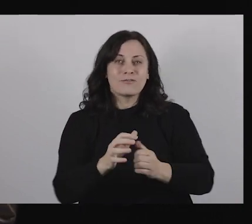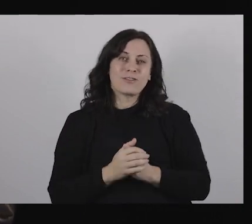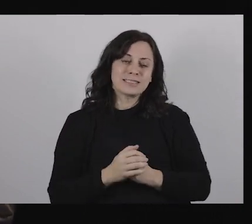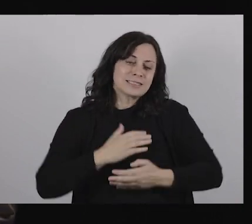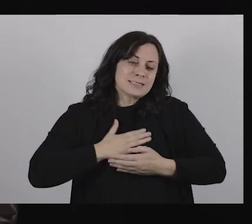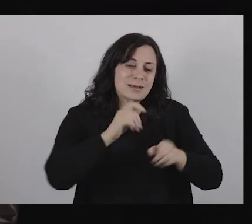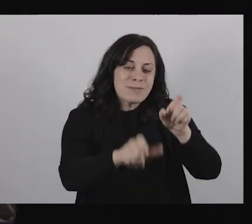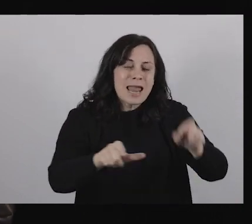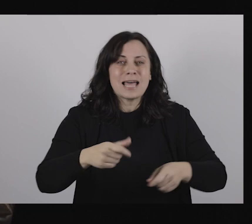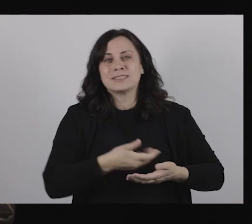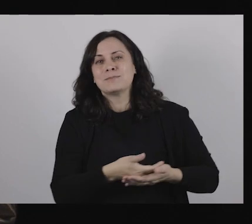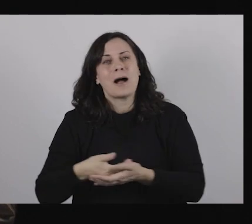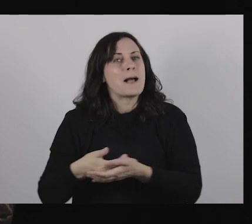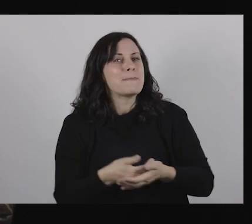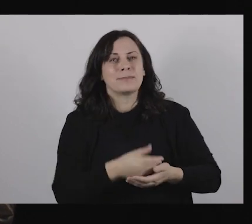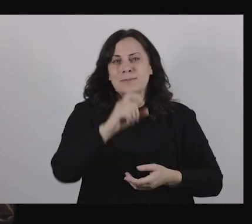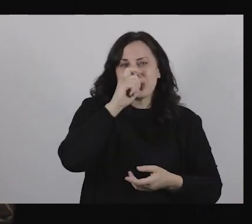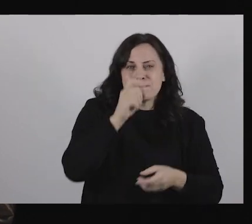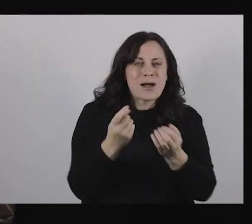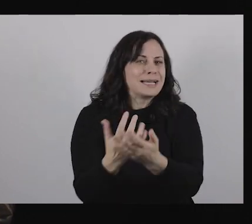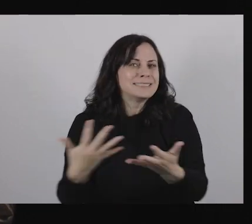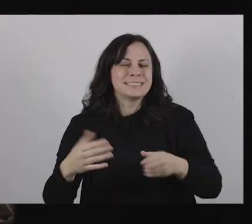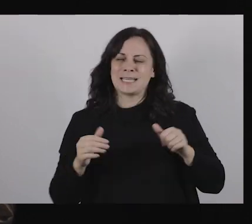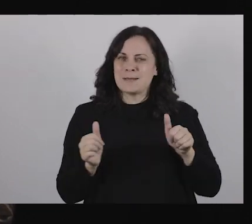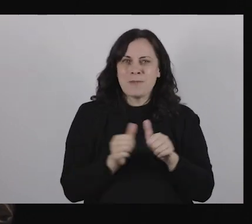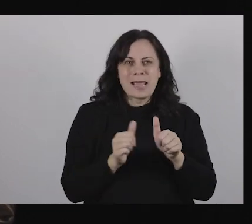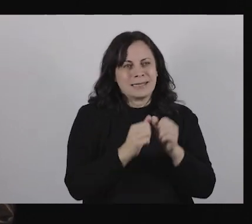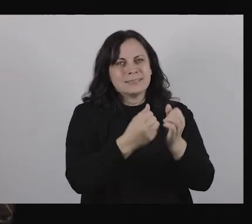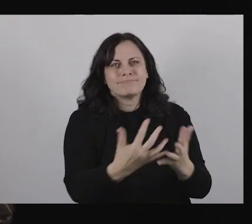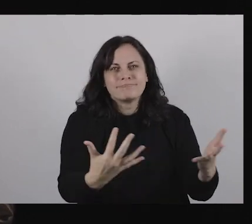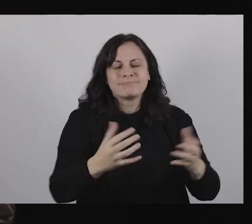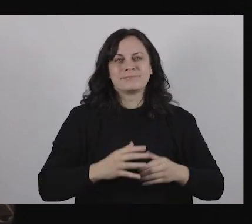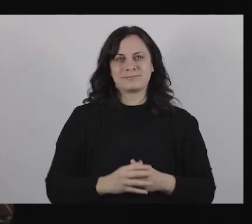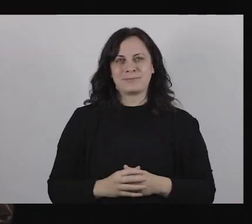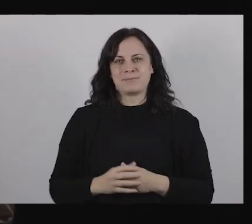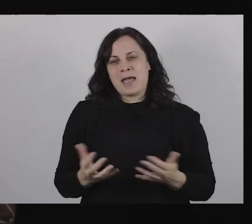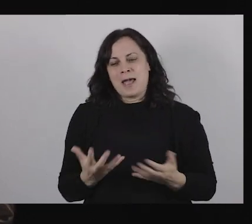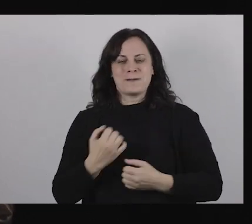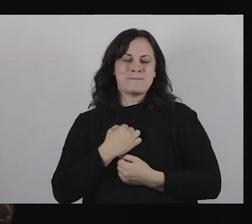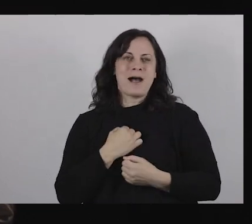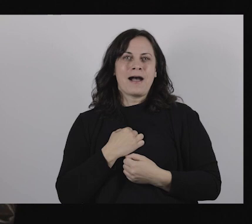my loves, my babies, my sissies, my hunties, my...